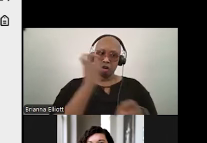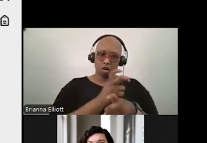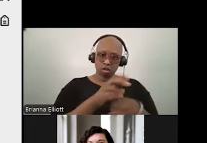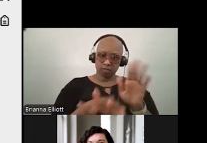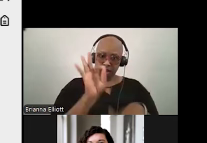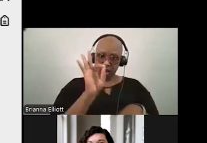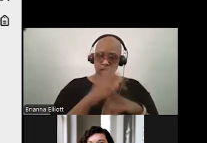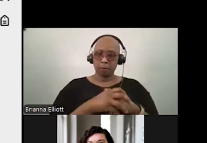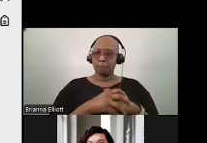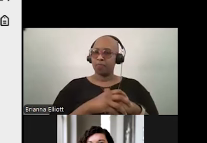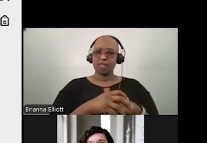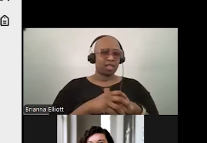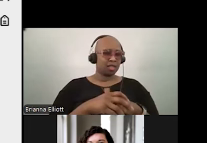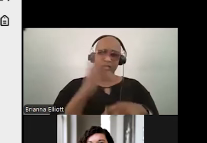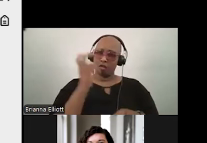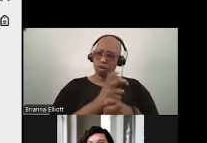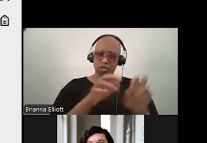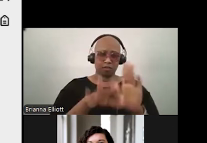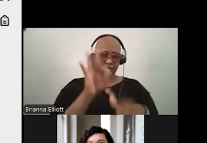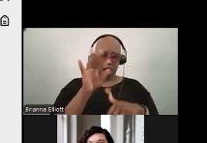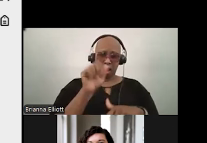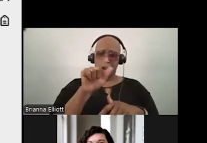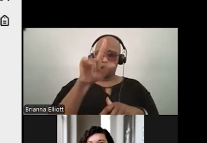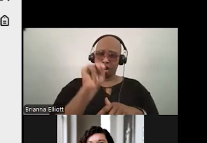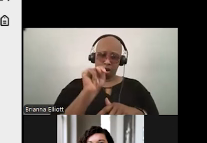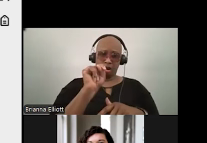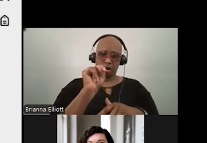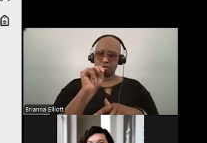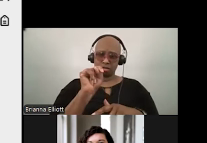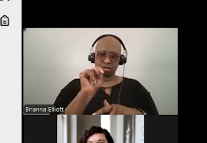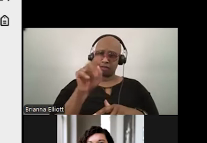find an alternate version because the first thing that you're always going to do with a PDF that's